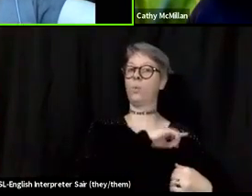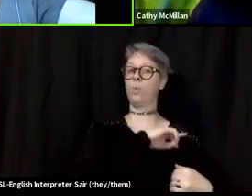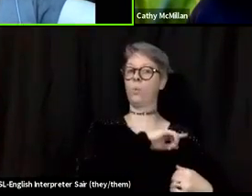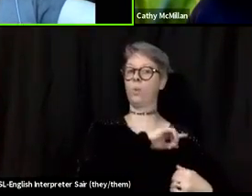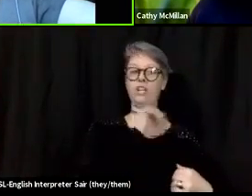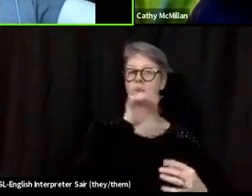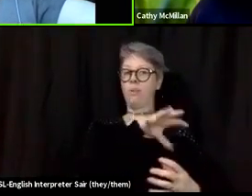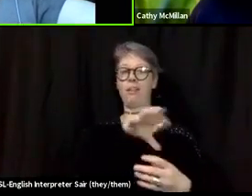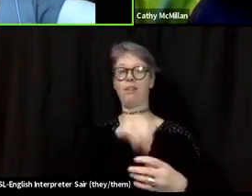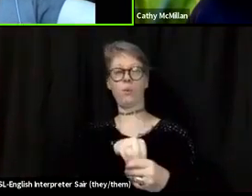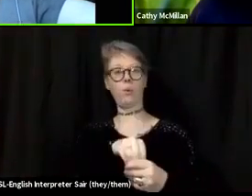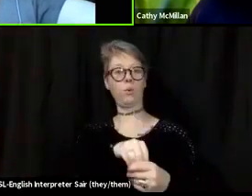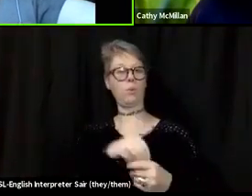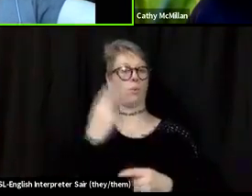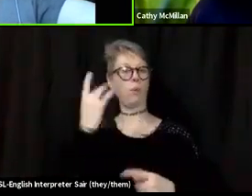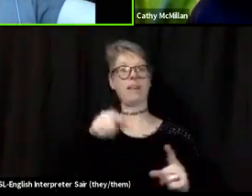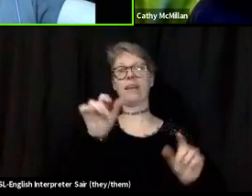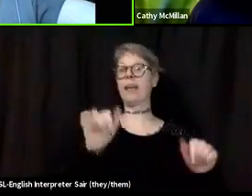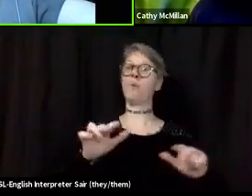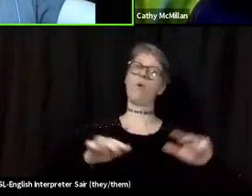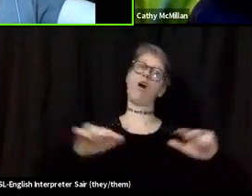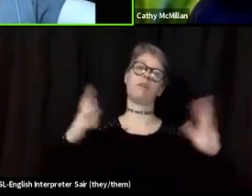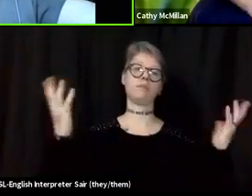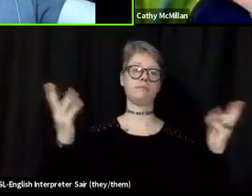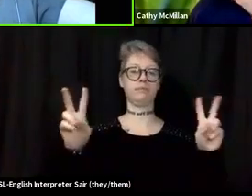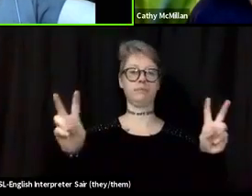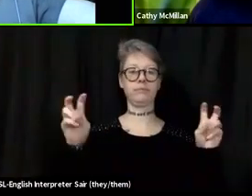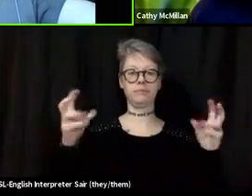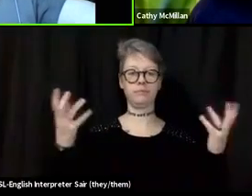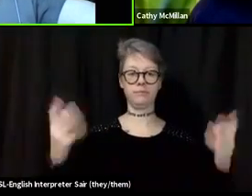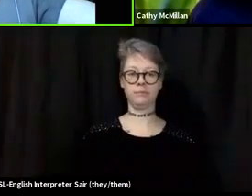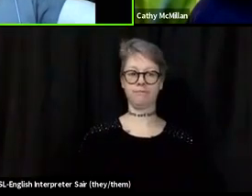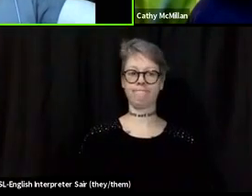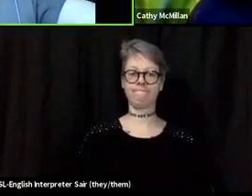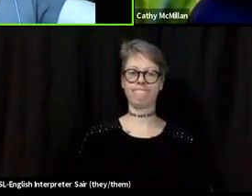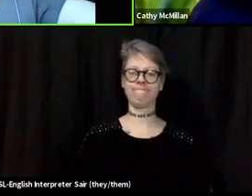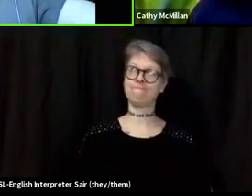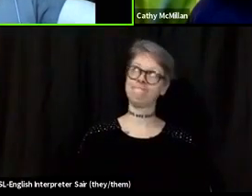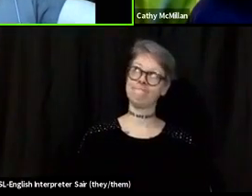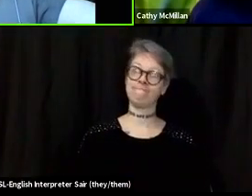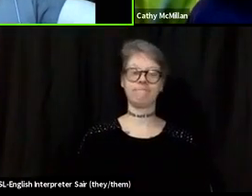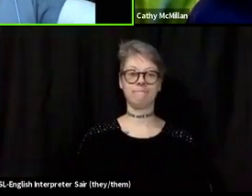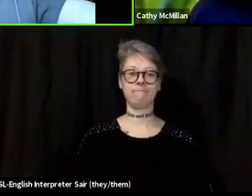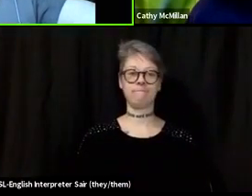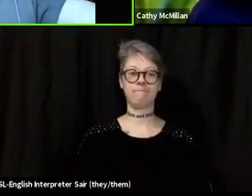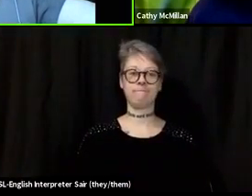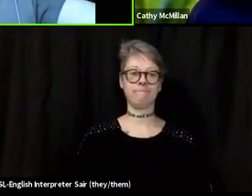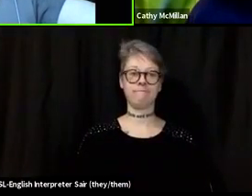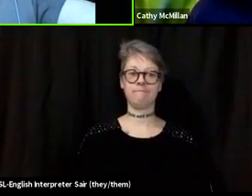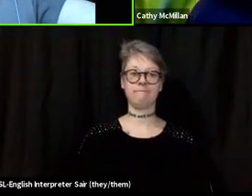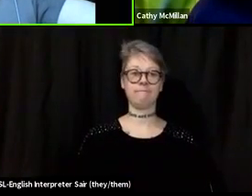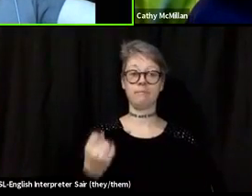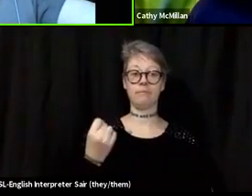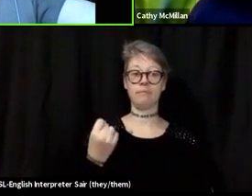disability. But we don't take it as seriously But we don't take it as seriously because they can walk.